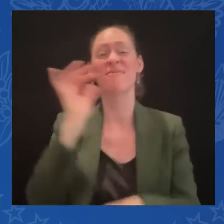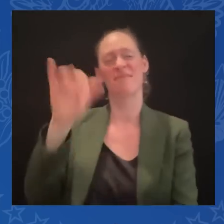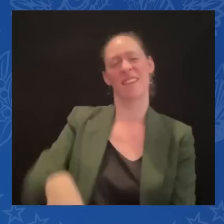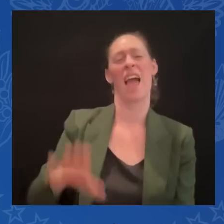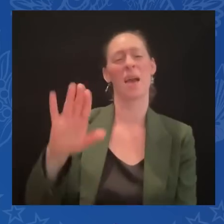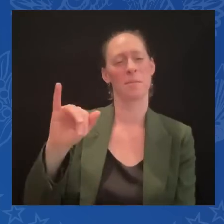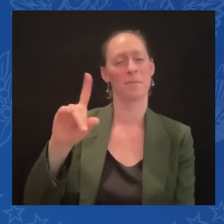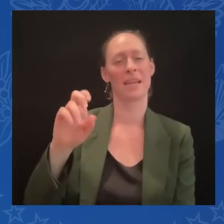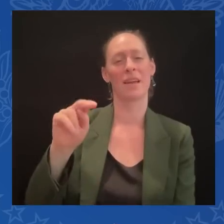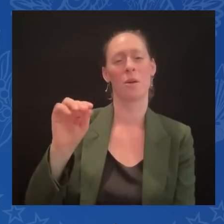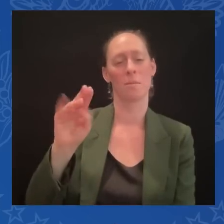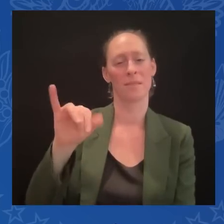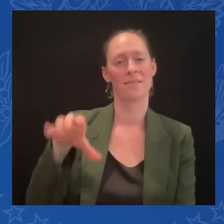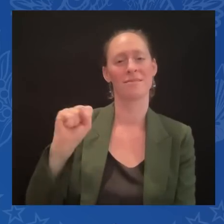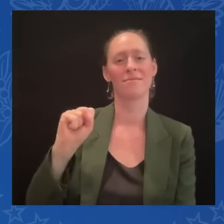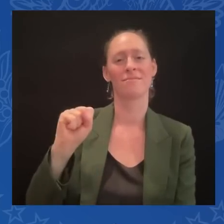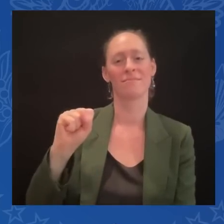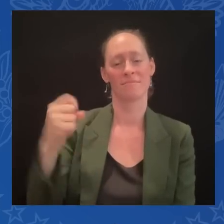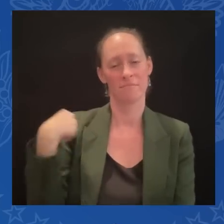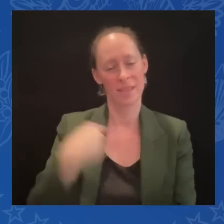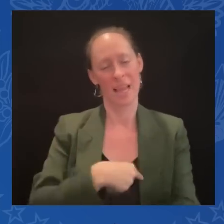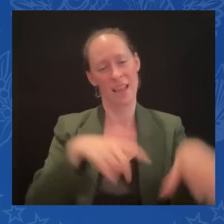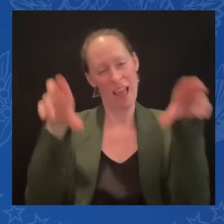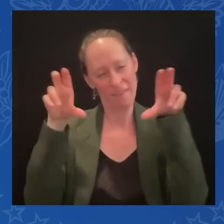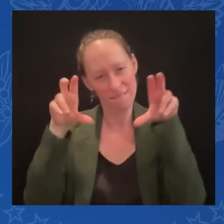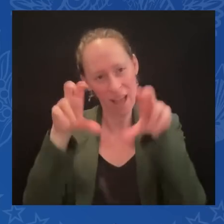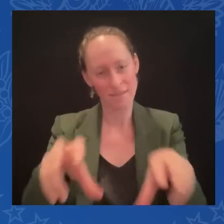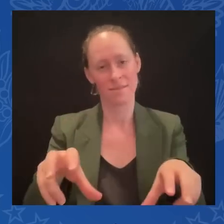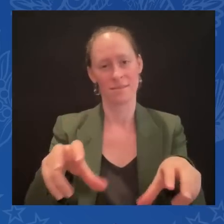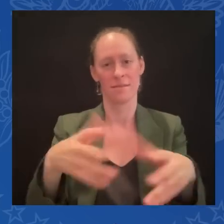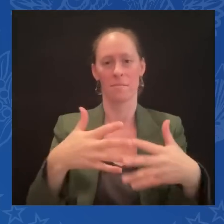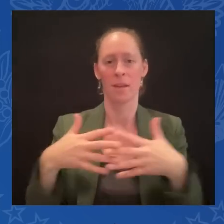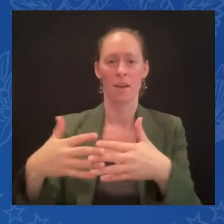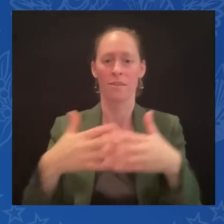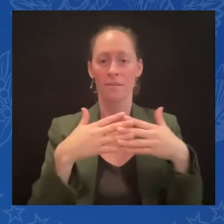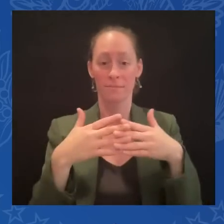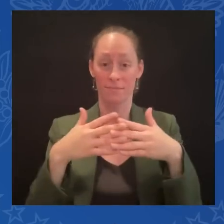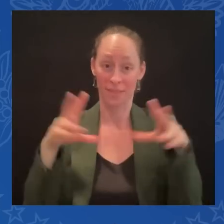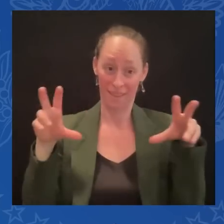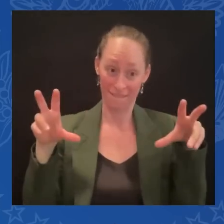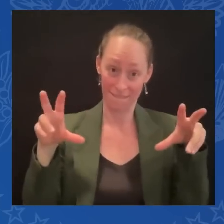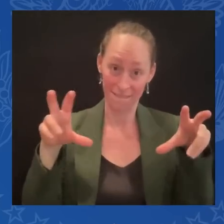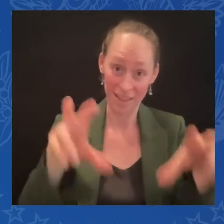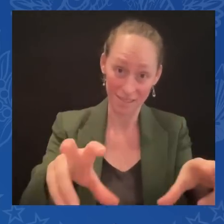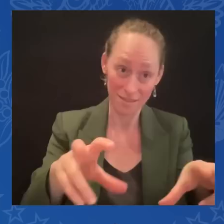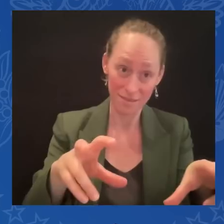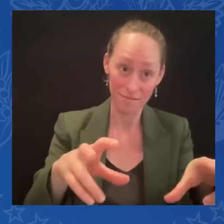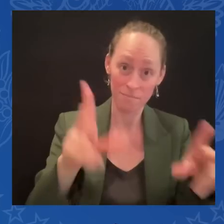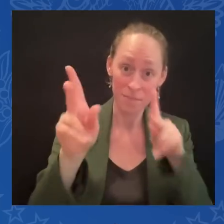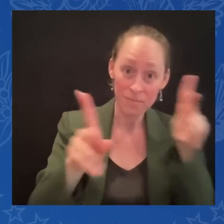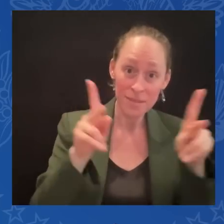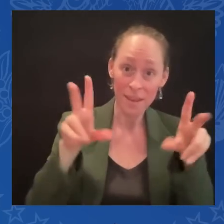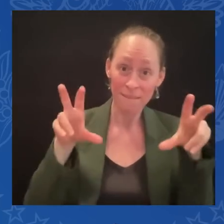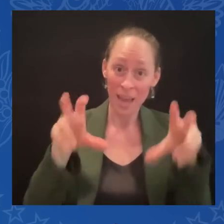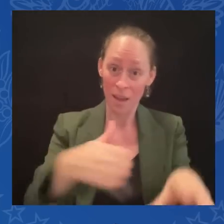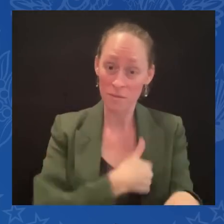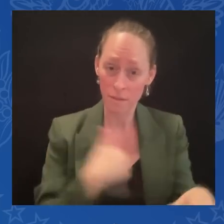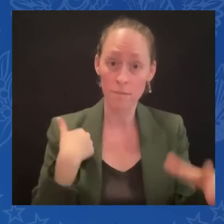Because when you invest in our people, when you strengthen the middle class, we see stronger economic growth that benefits everybody.